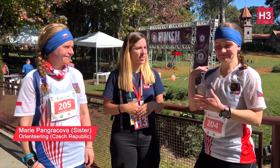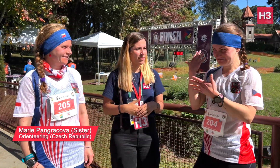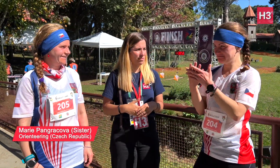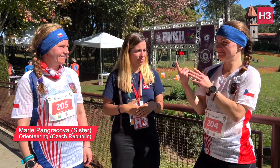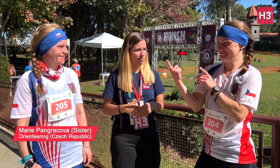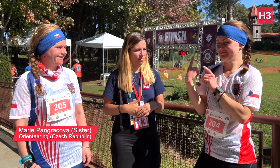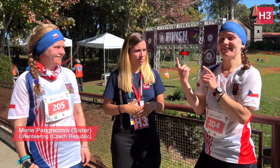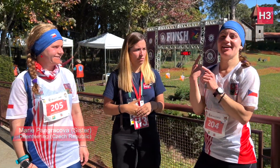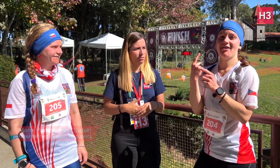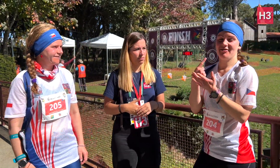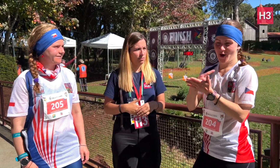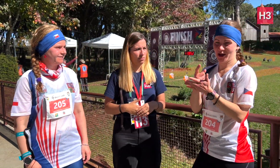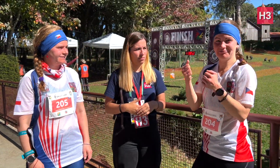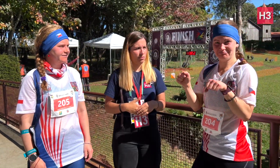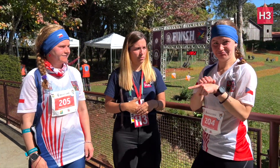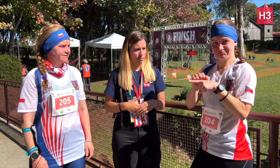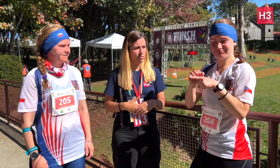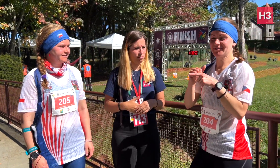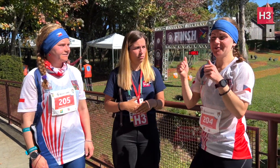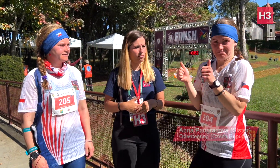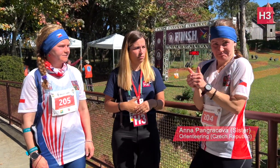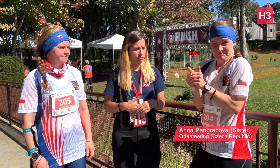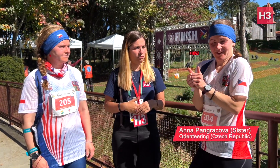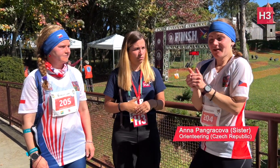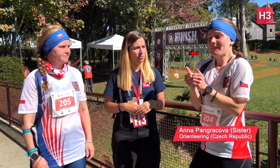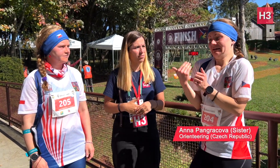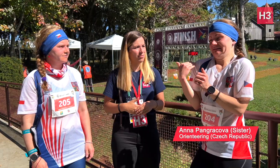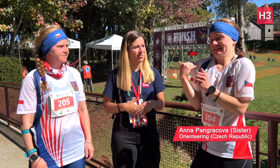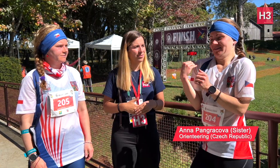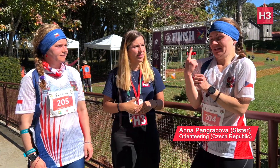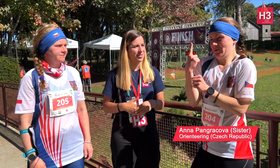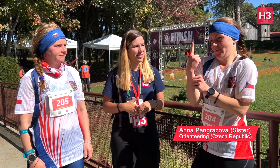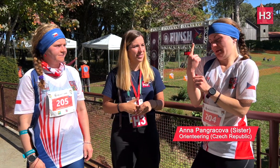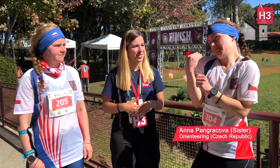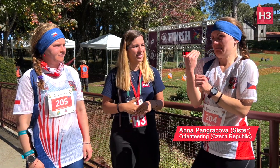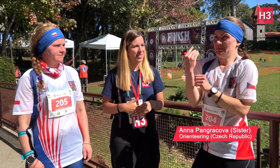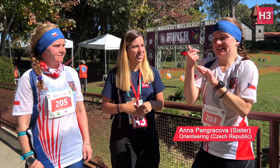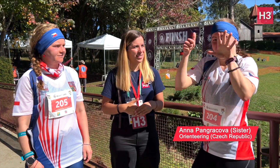until around six months ago she had to move